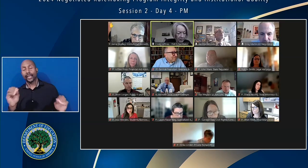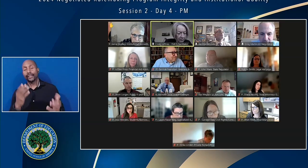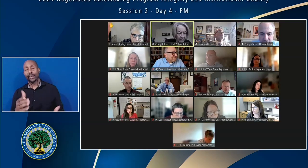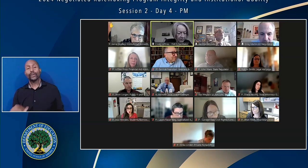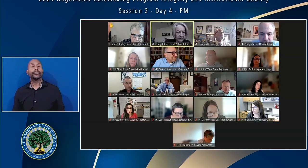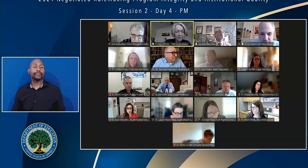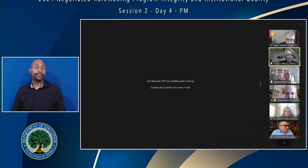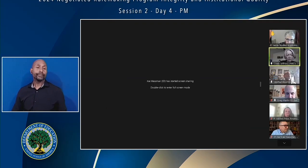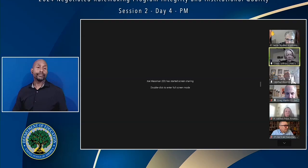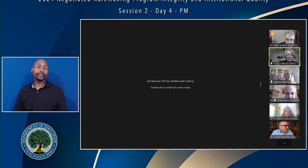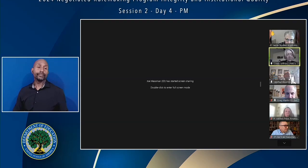How about- Jamie?